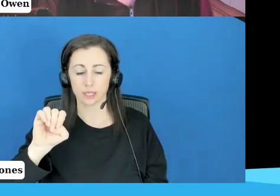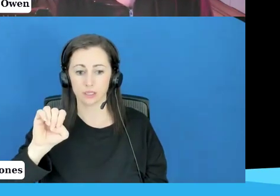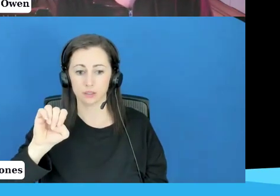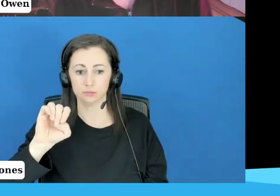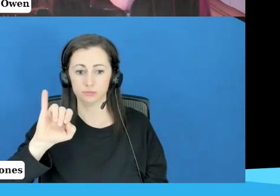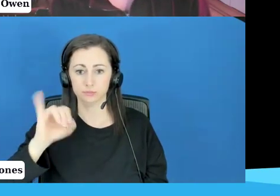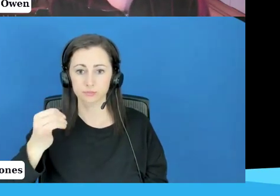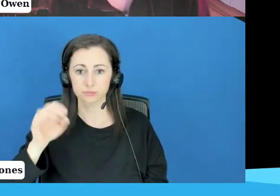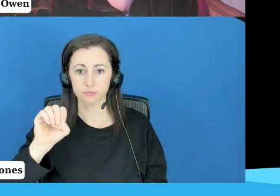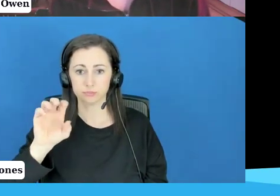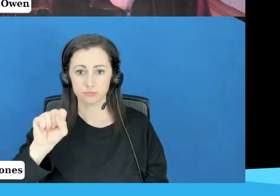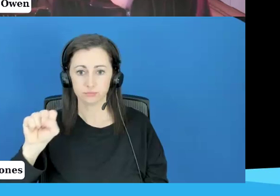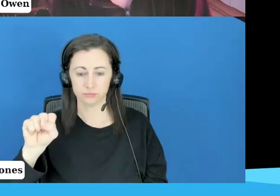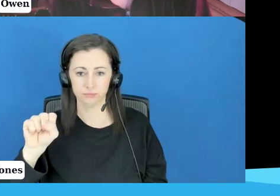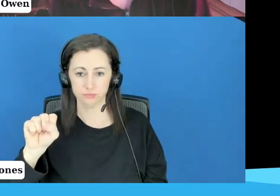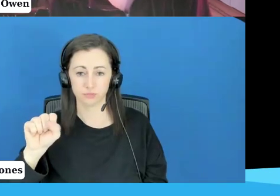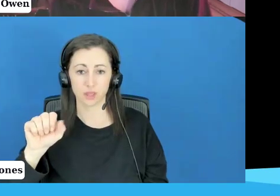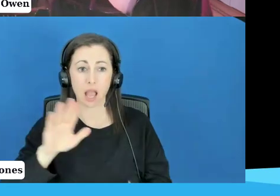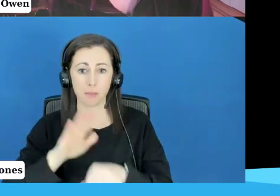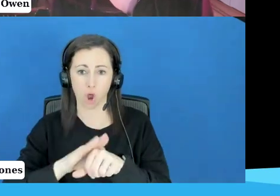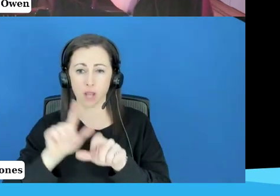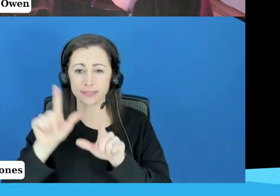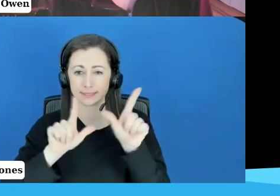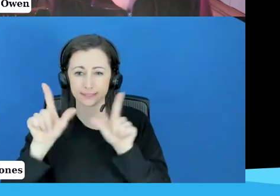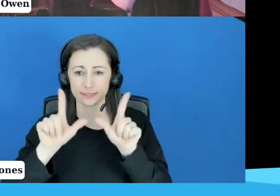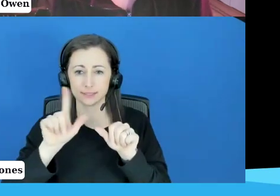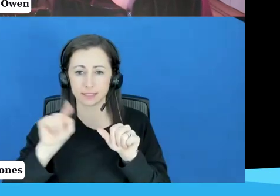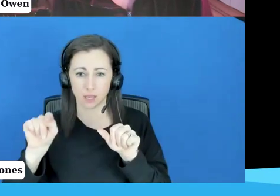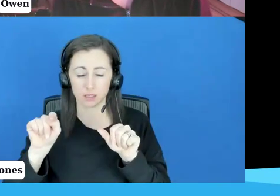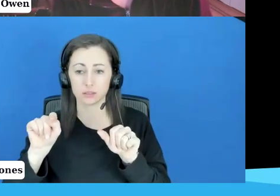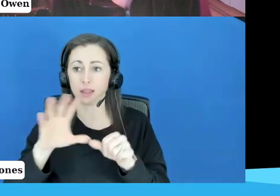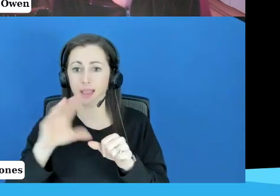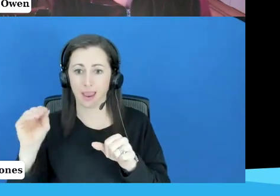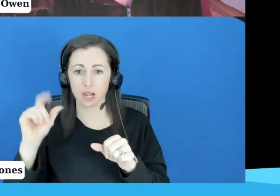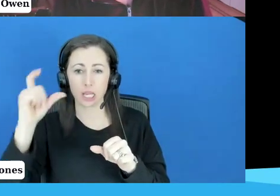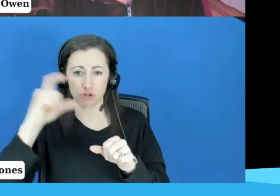You can find me on TikTok, and you can find me on Instagram there. Then if you want to find me on Facebook,